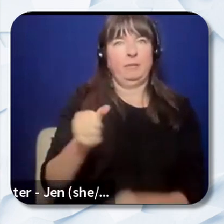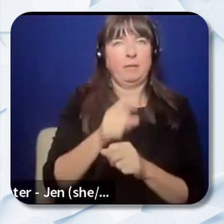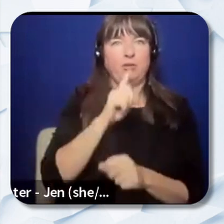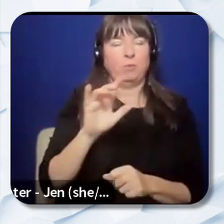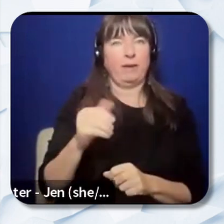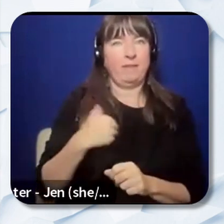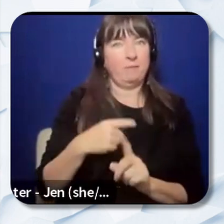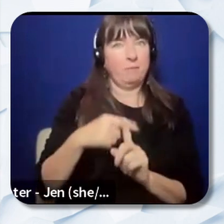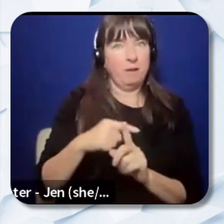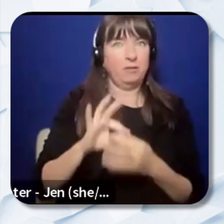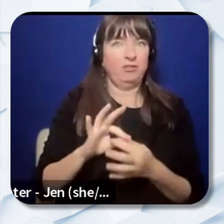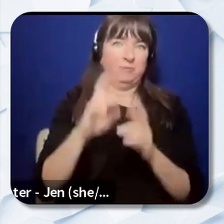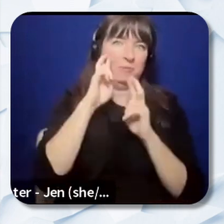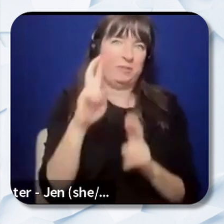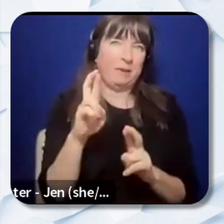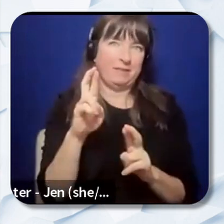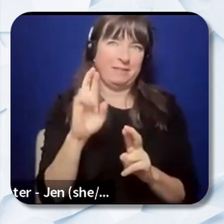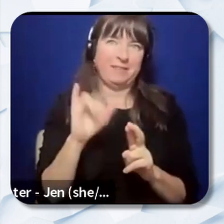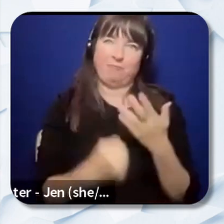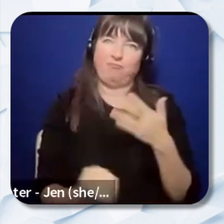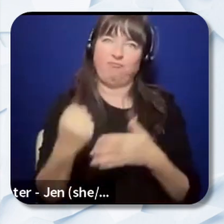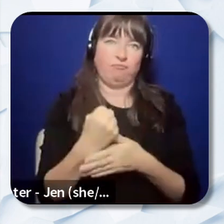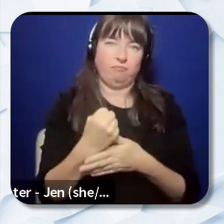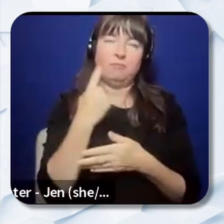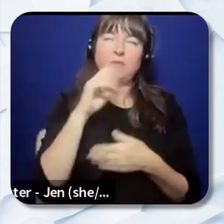relationship of respect is the biggest thing for all parents. And I I know people are going to